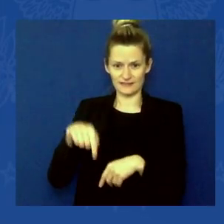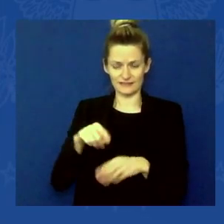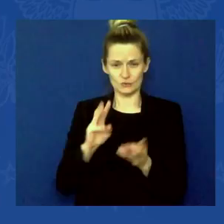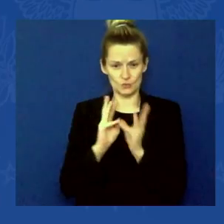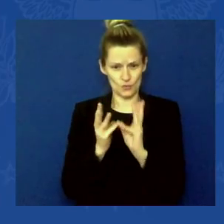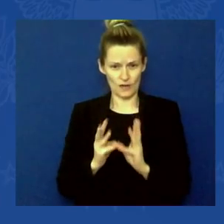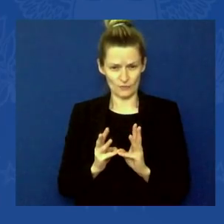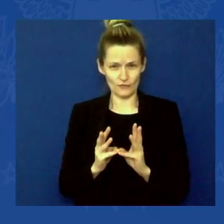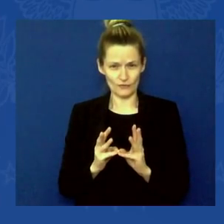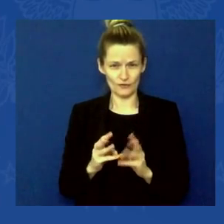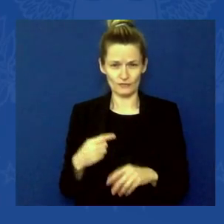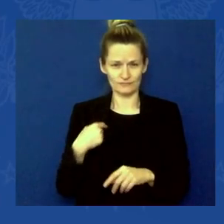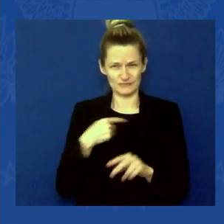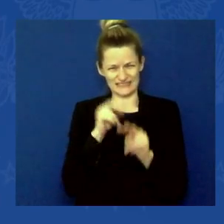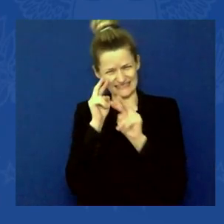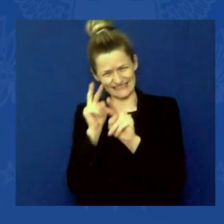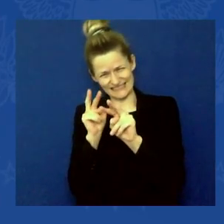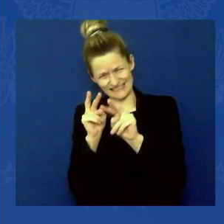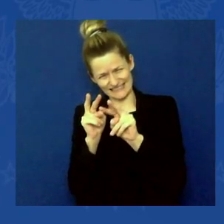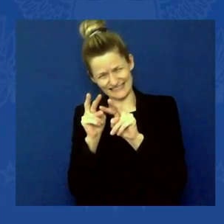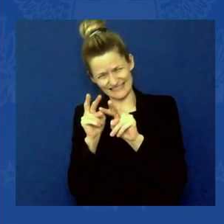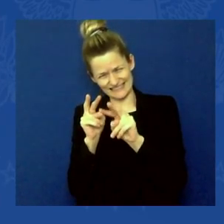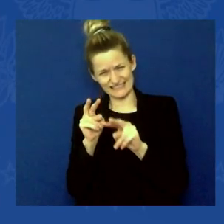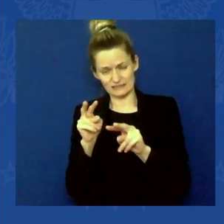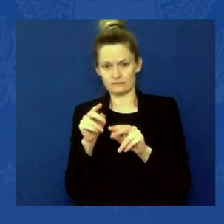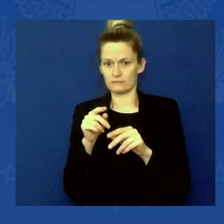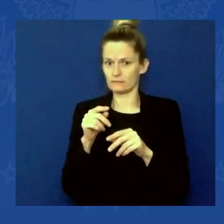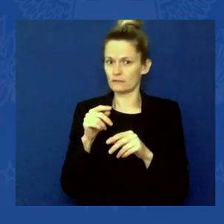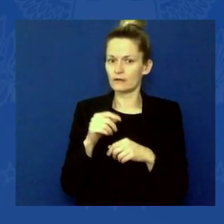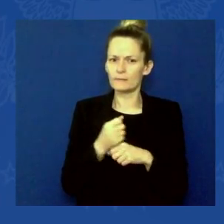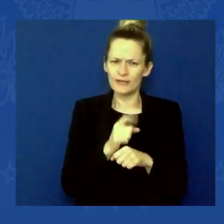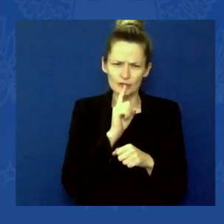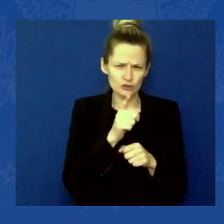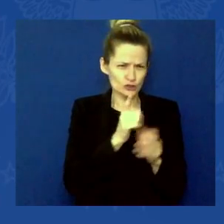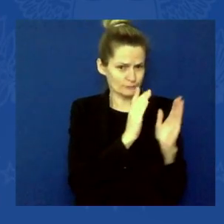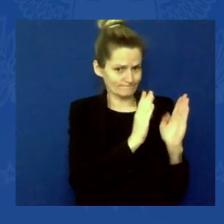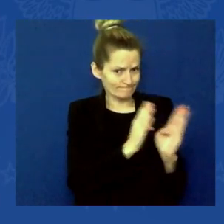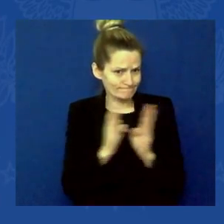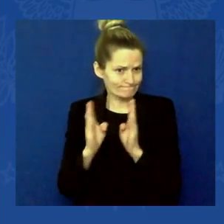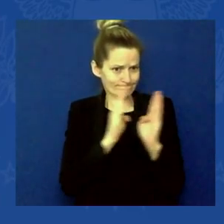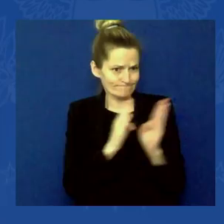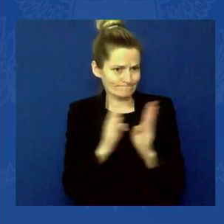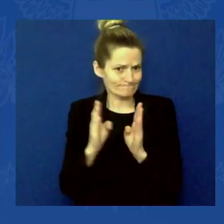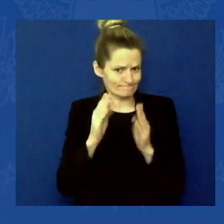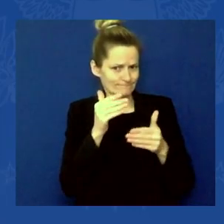and making the necessary preparations. Fortunately, it's no longer a hurricane; it's been downgraded to a tropical storm.